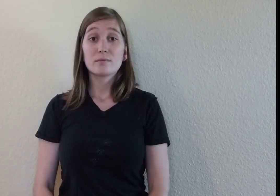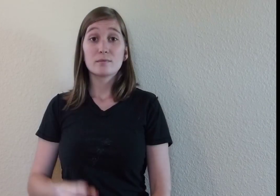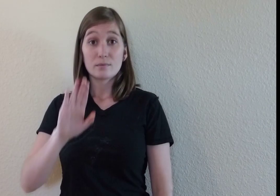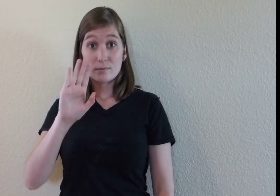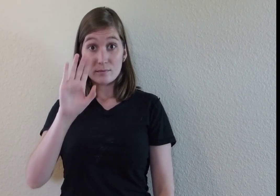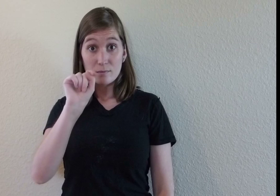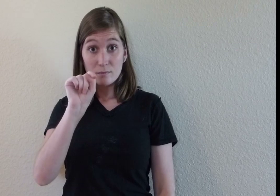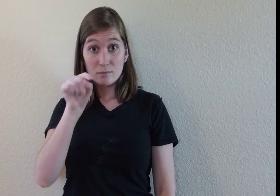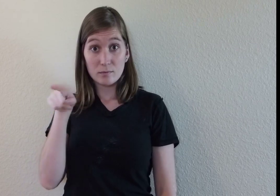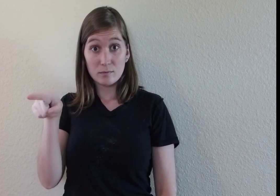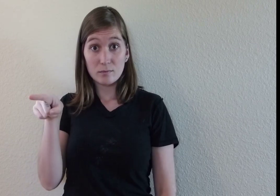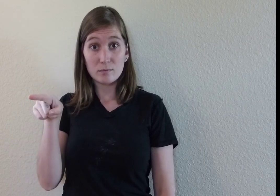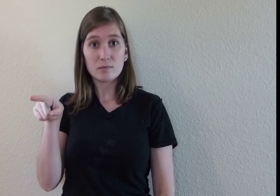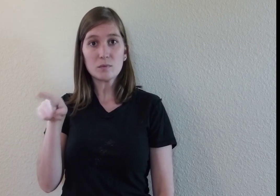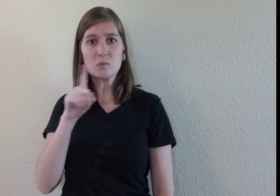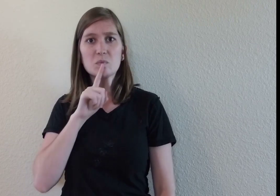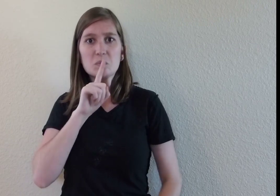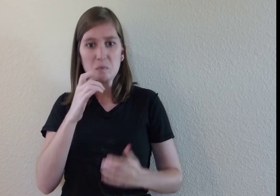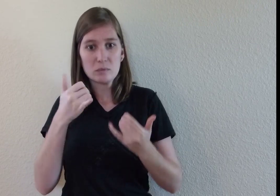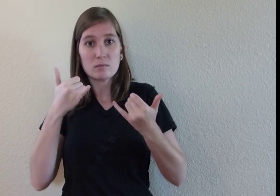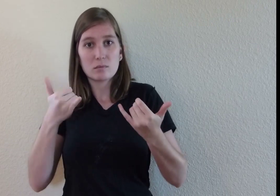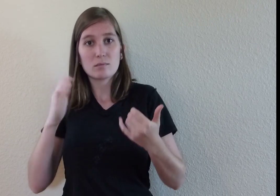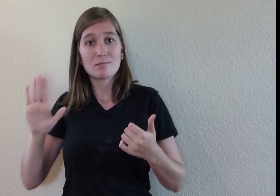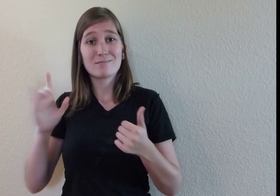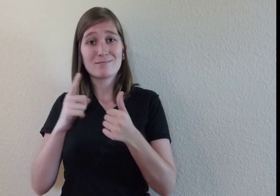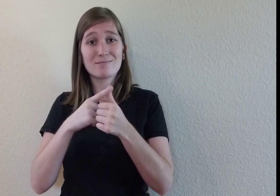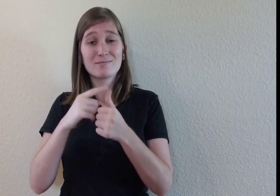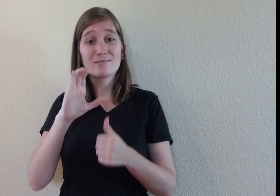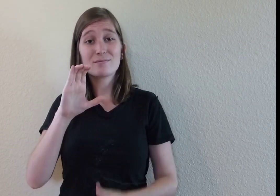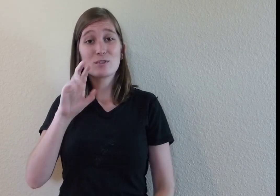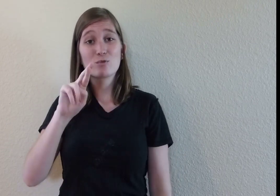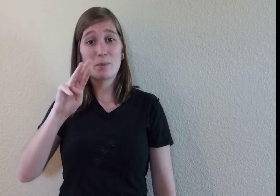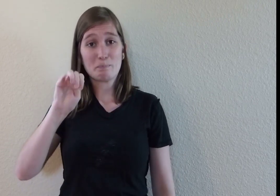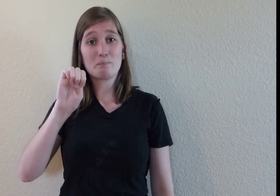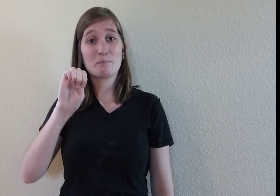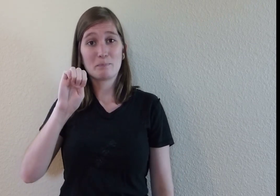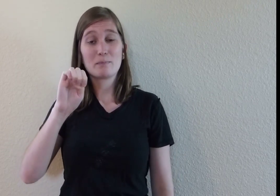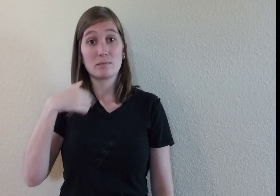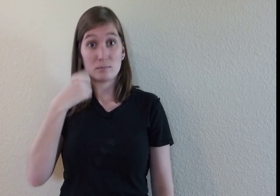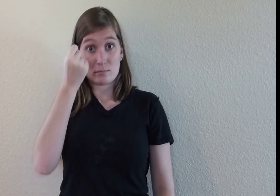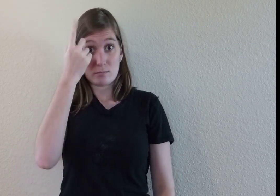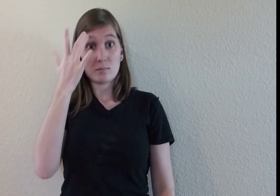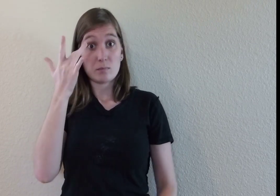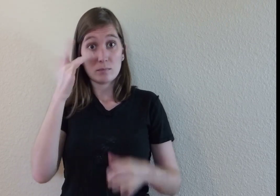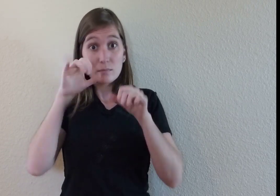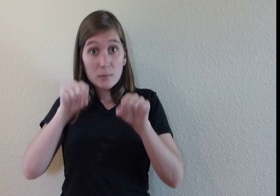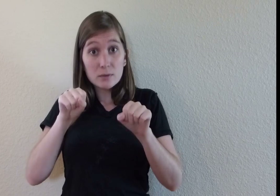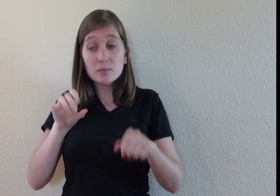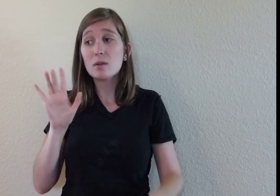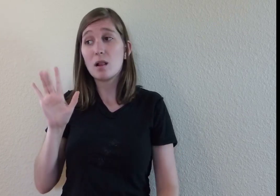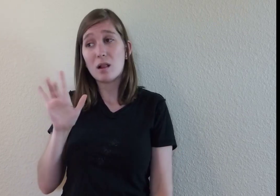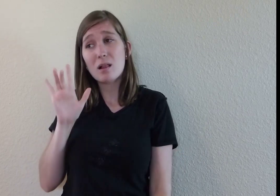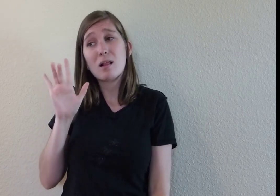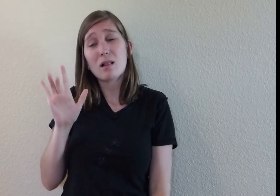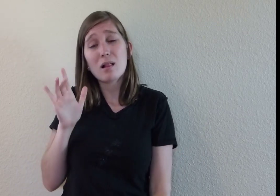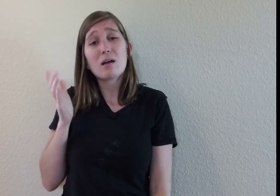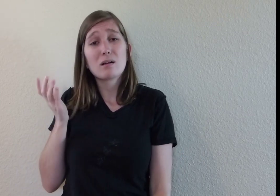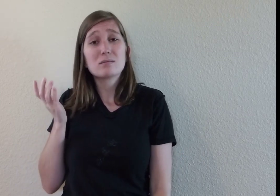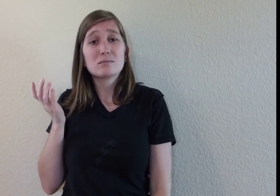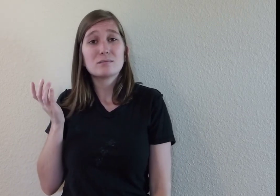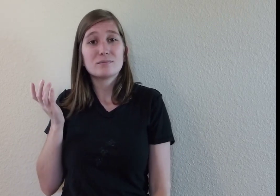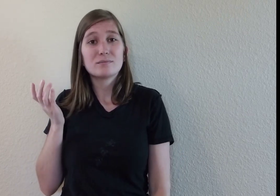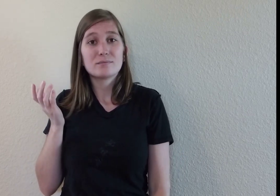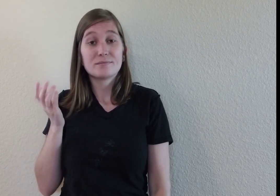Kaylee Bodtke-Stout: As this is a first offence I can see where leniency would beckon.